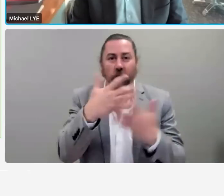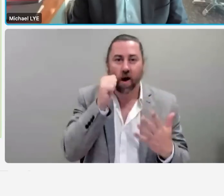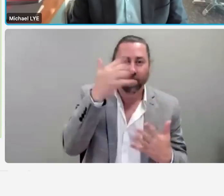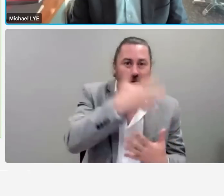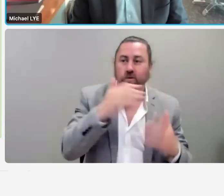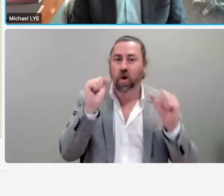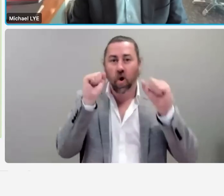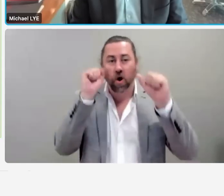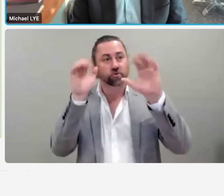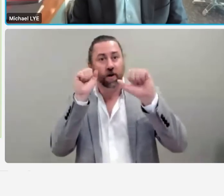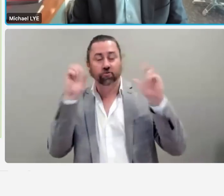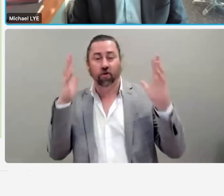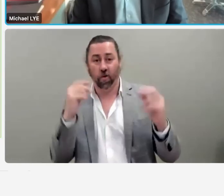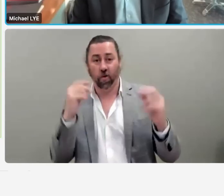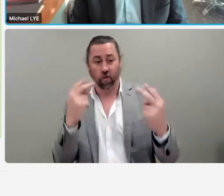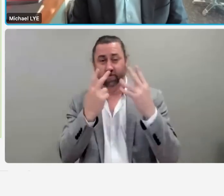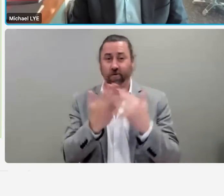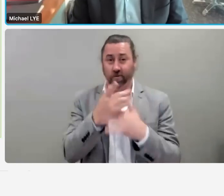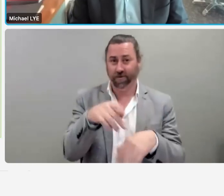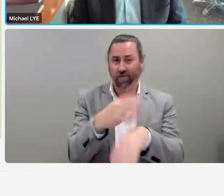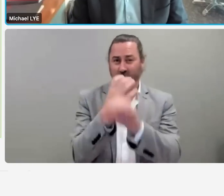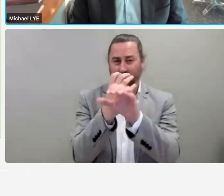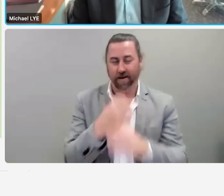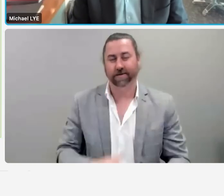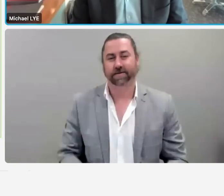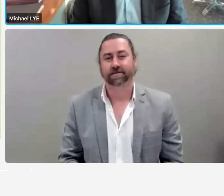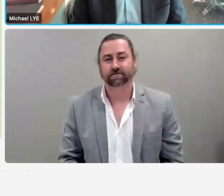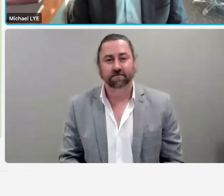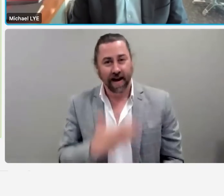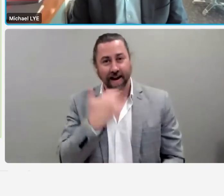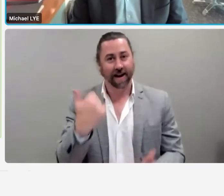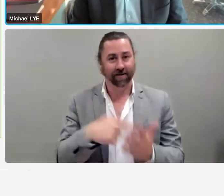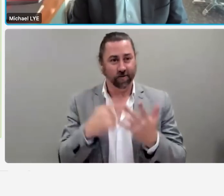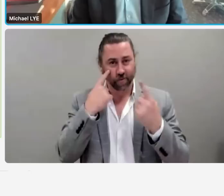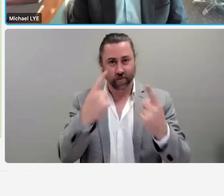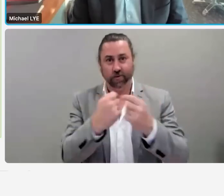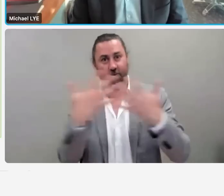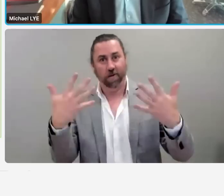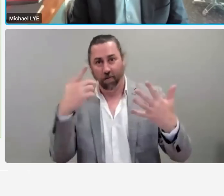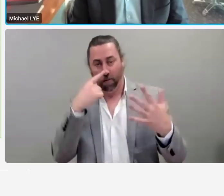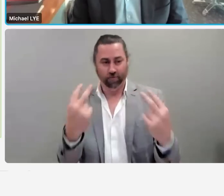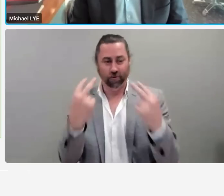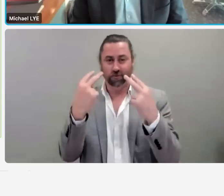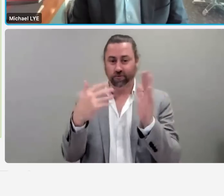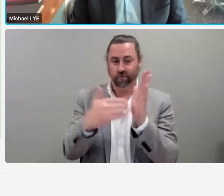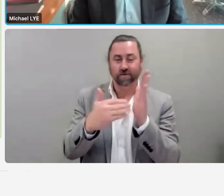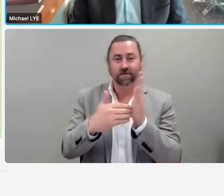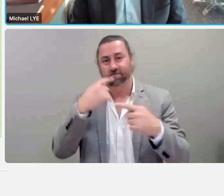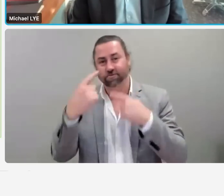on the webinar today. I'm really pleased to see so many people attending the webinar. It's great to see the level of interest in the new